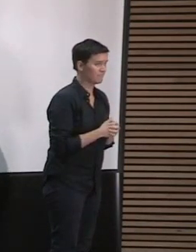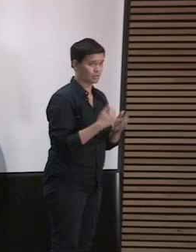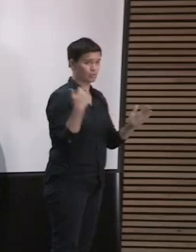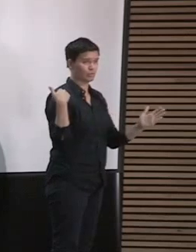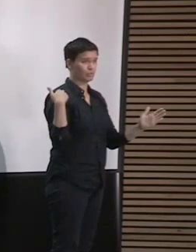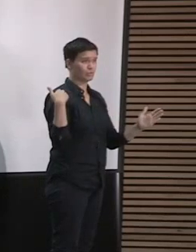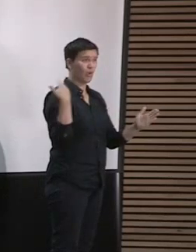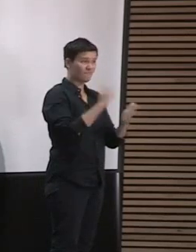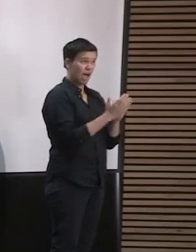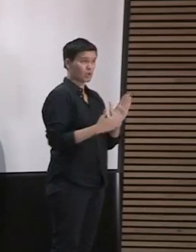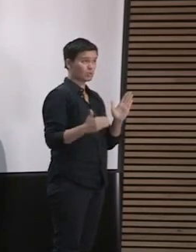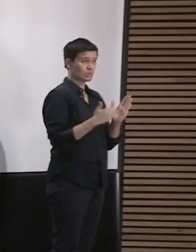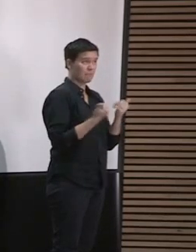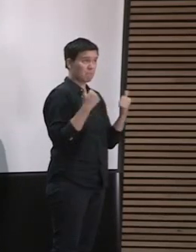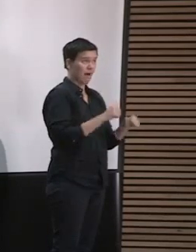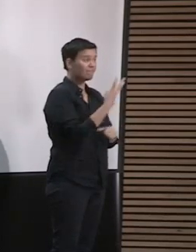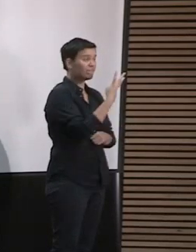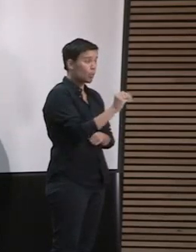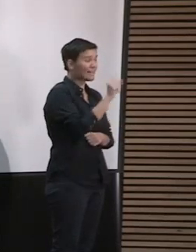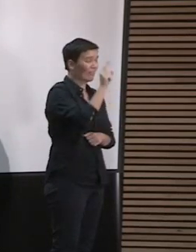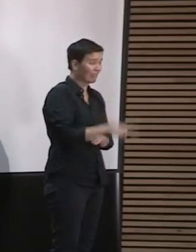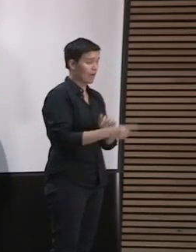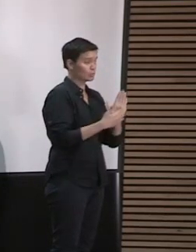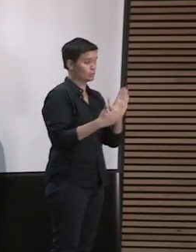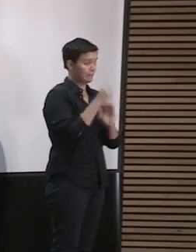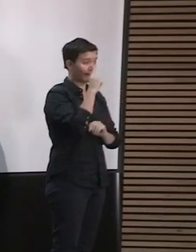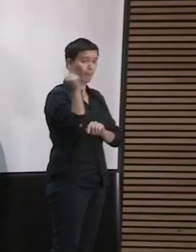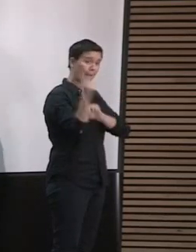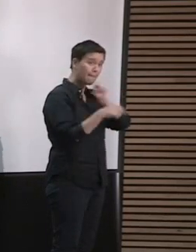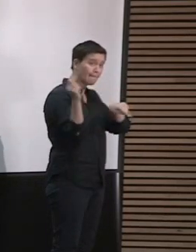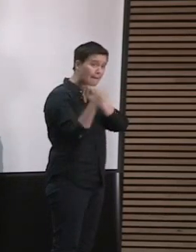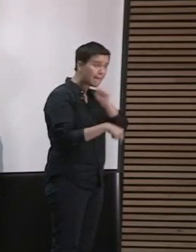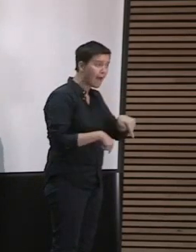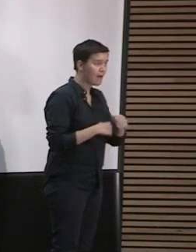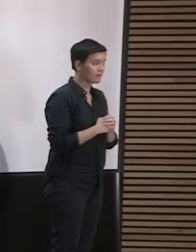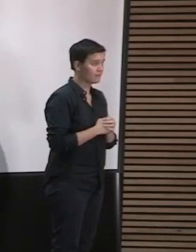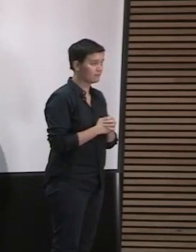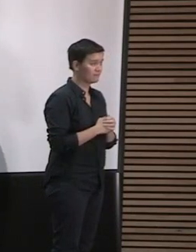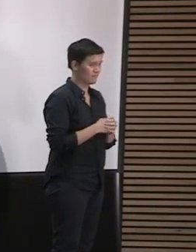are no absolutes and any notion that a border system that is -- has so far involved